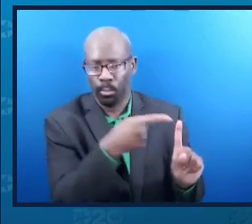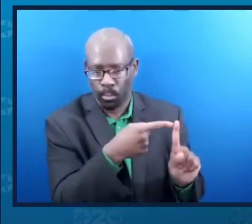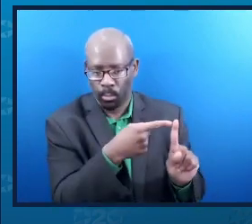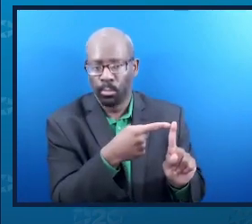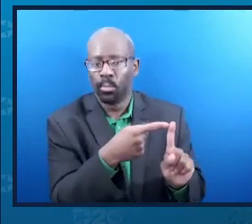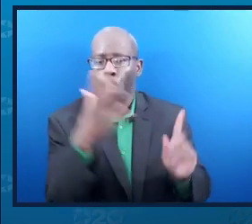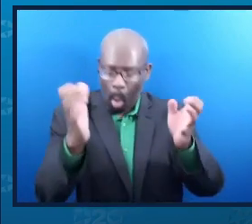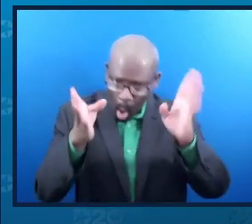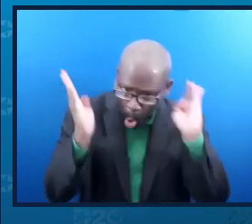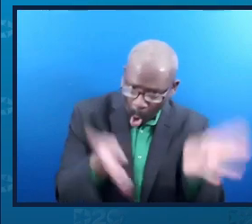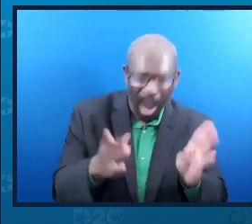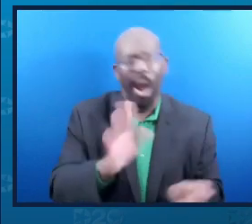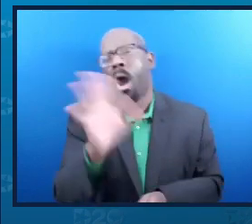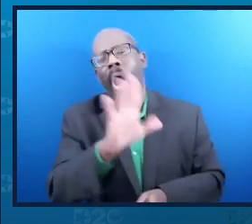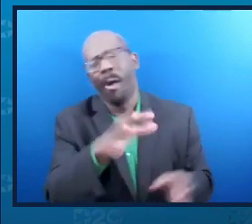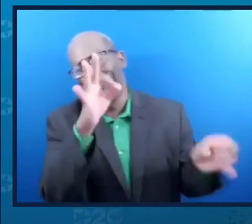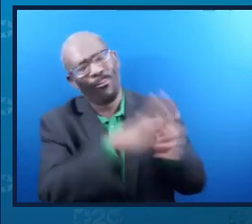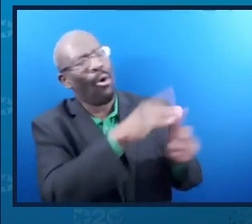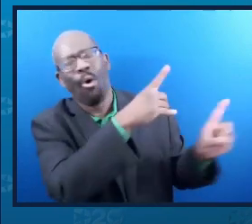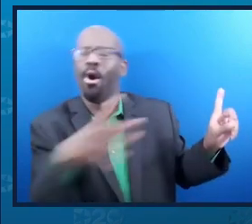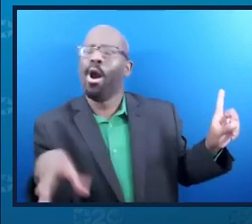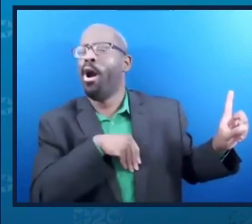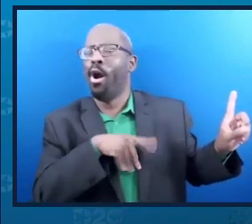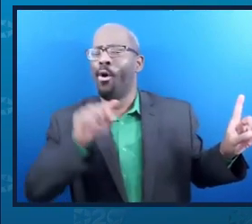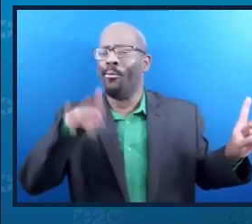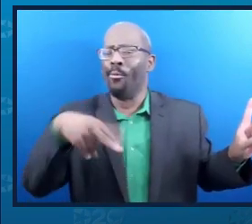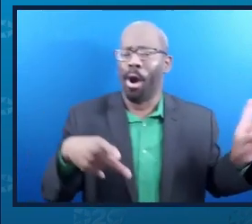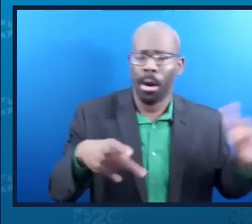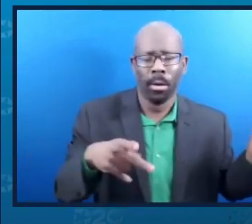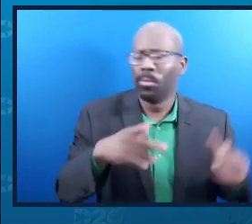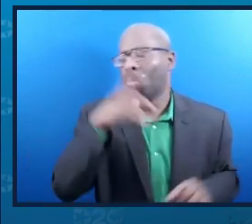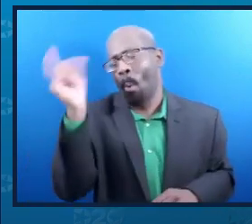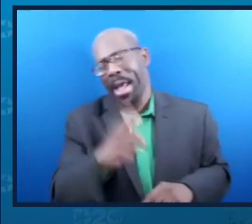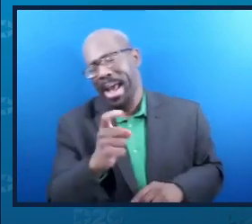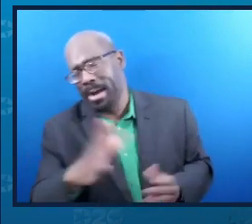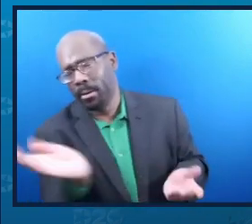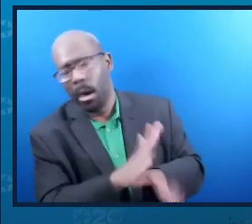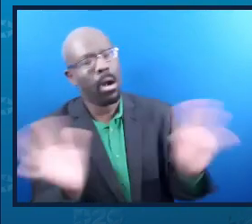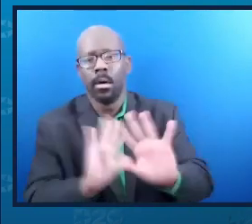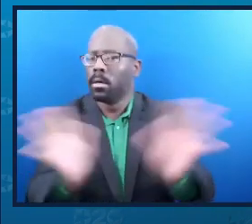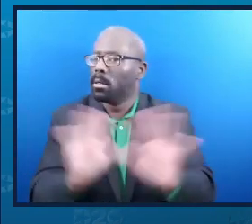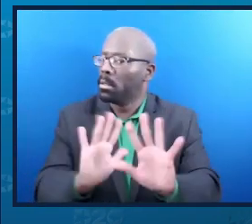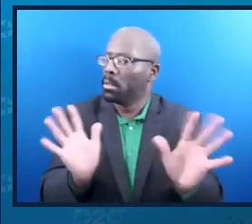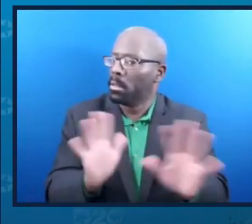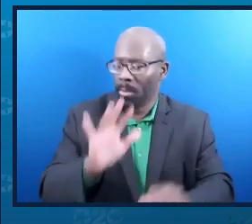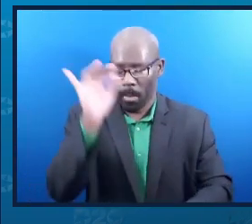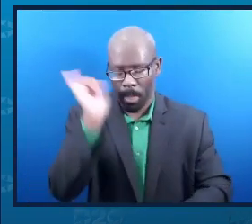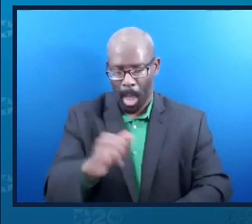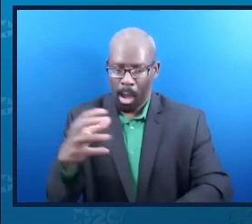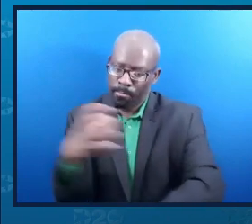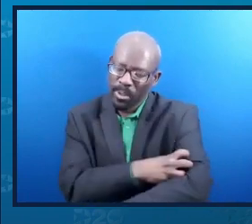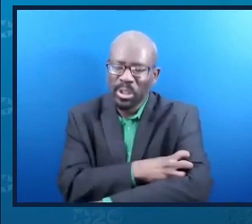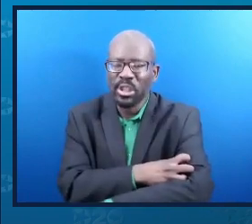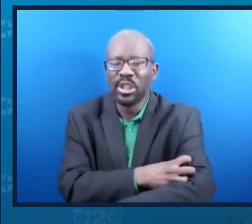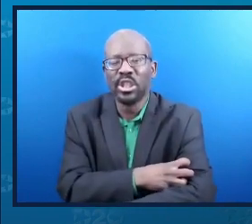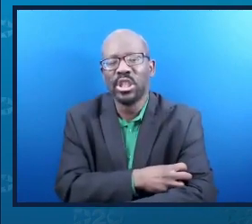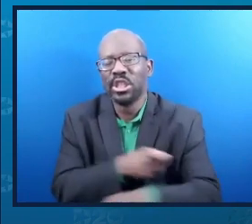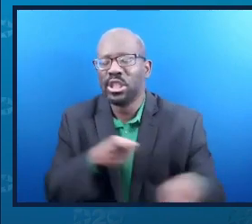YOUR VOTE DOES NOT MATTER. S THAT YOU HOW THEY WIN. THAT IS HOW THEY GET TO KEEP MAKING DECISIONS THAT AFFECT